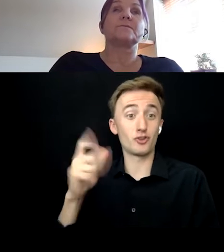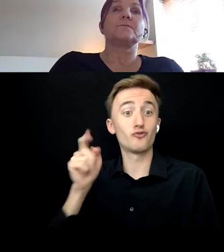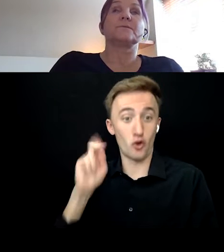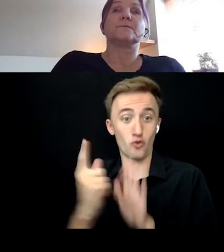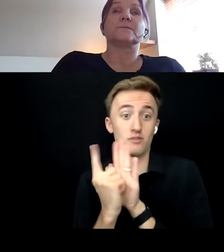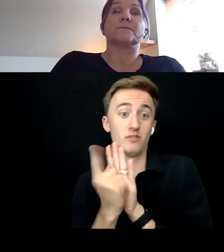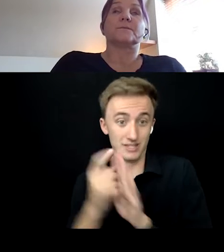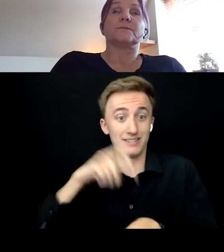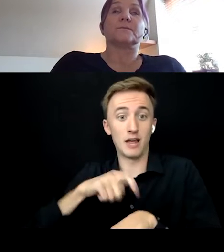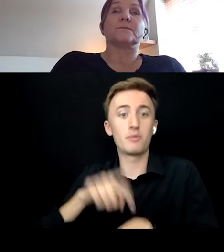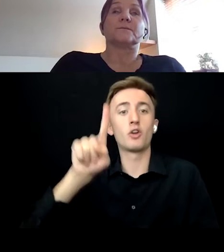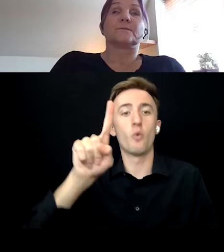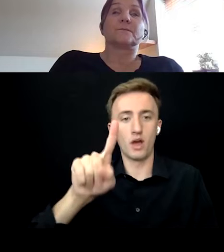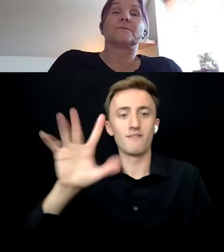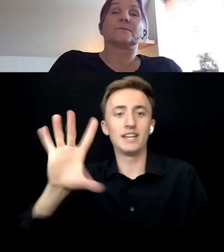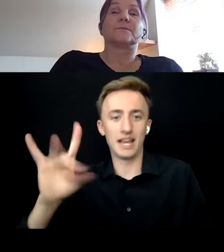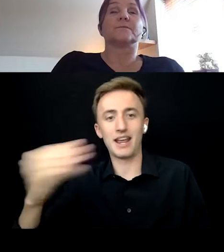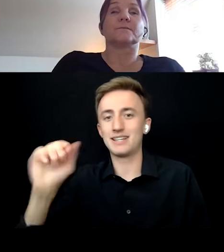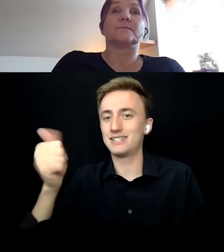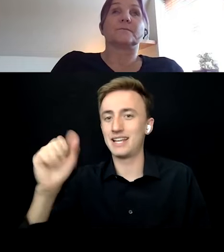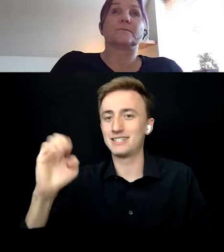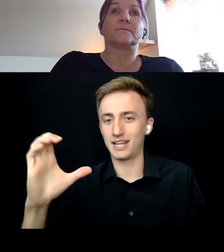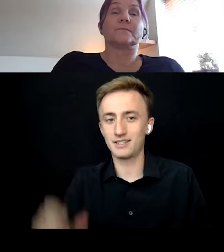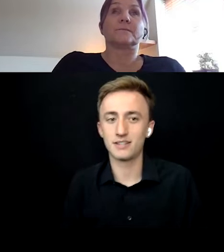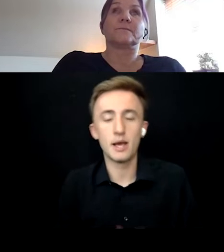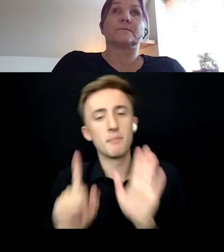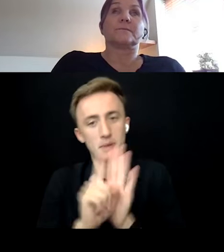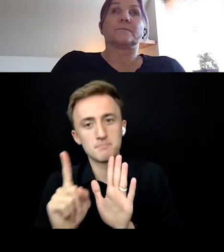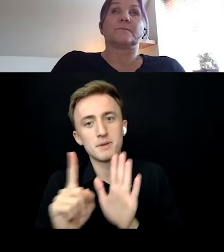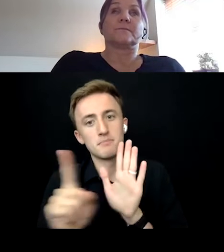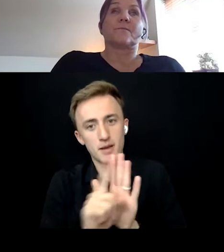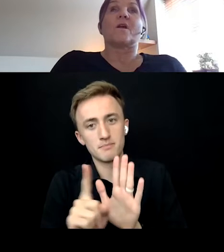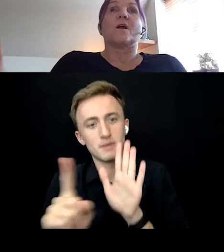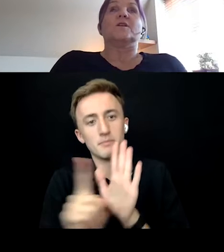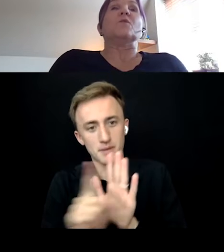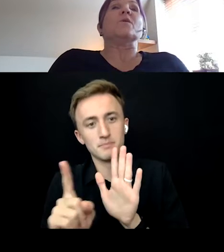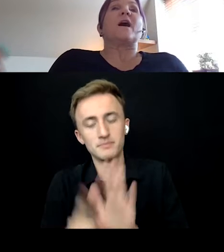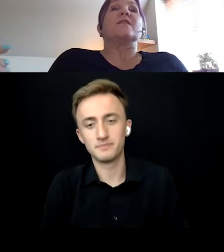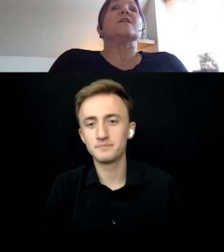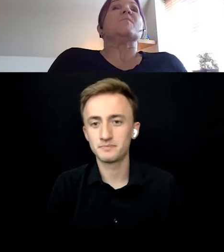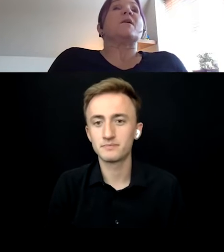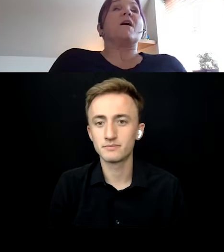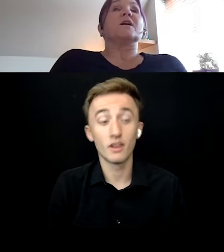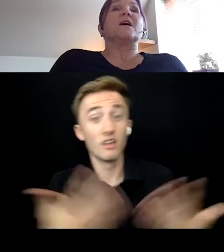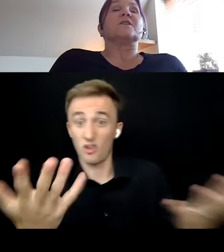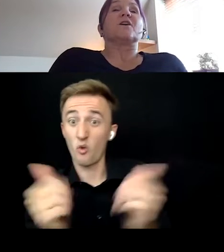and ten seconds. [three measured beeps] >> Leonie: Still thinking about architecture,